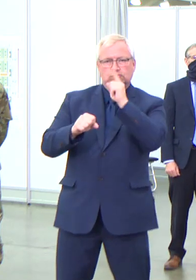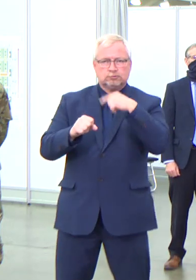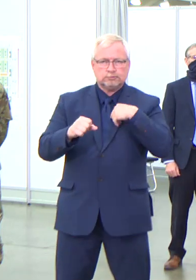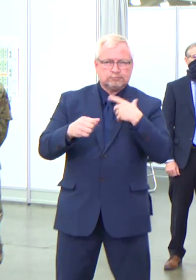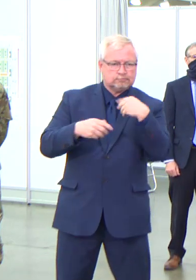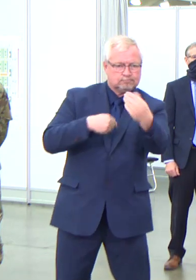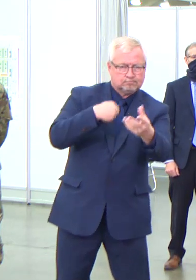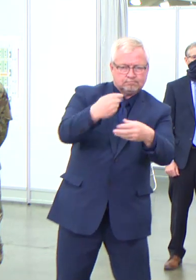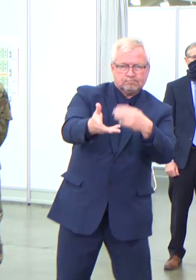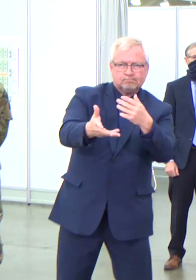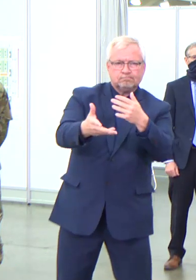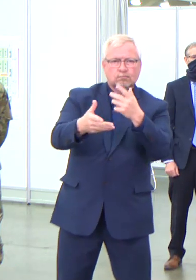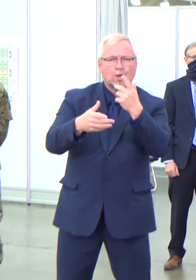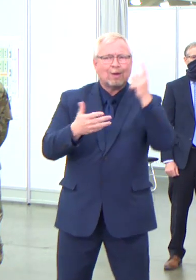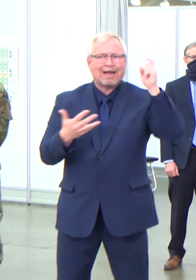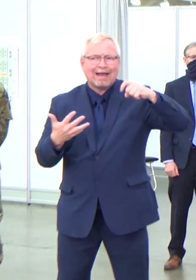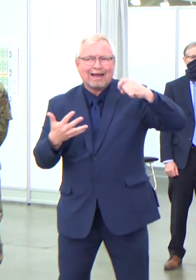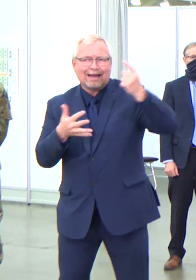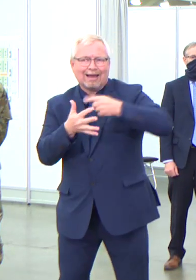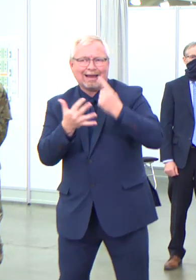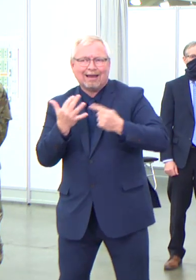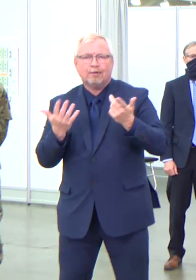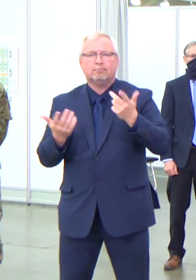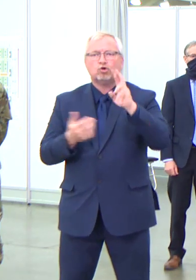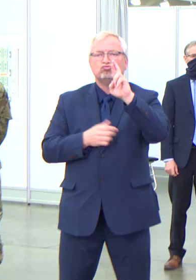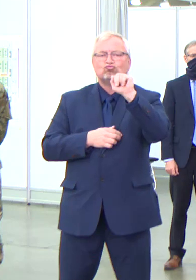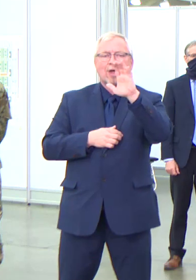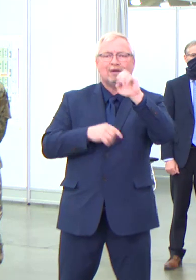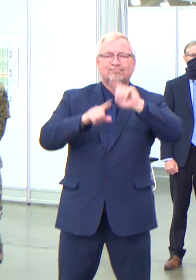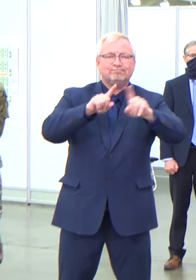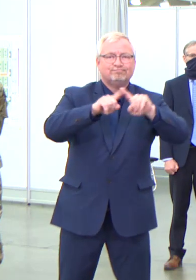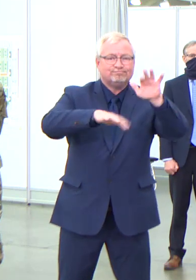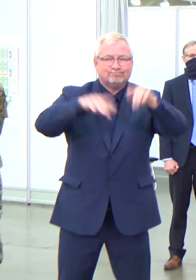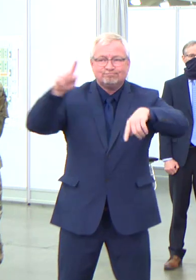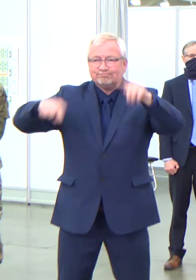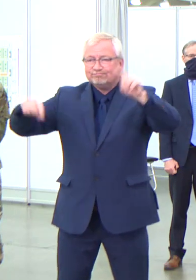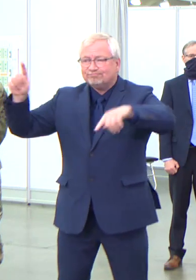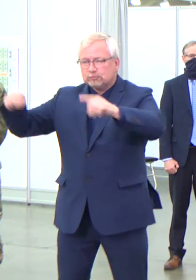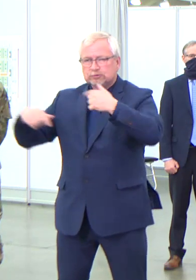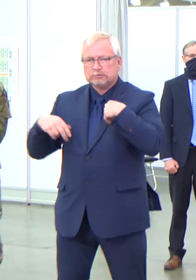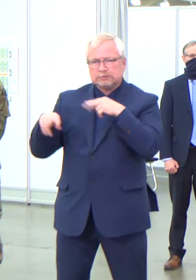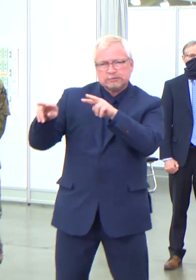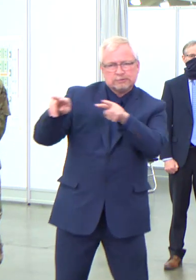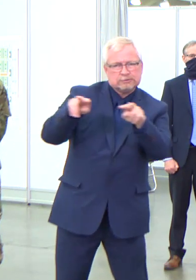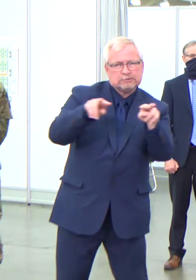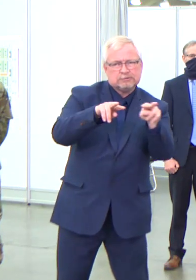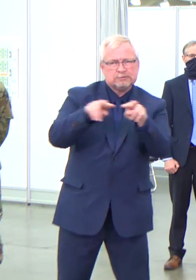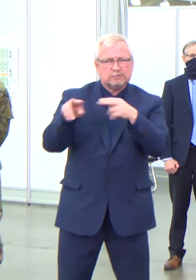provide further demographic breakdowns on race of all